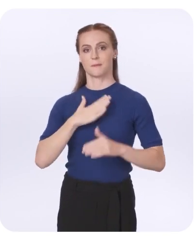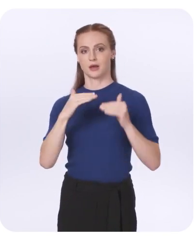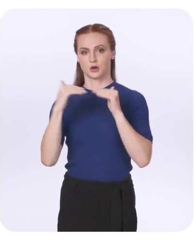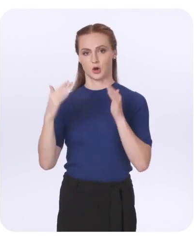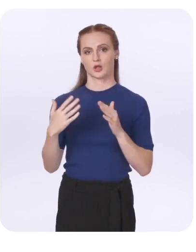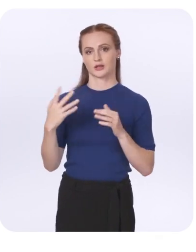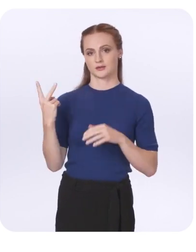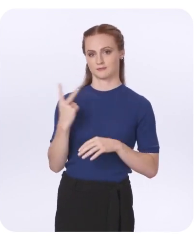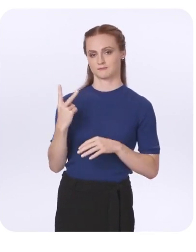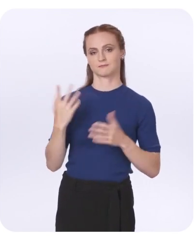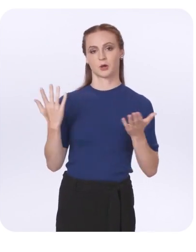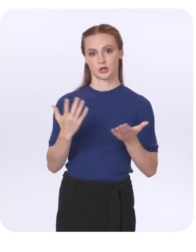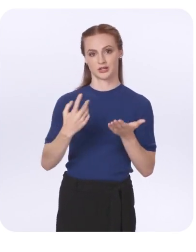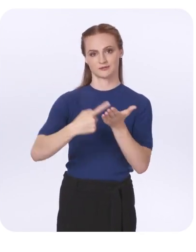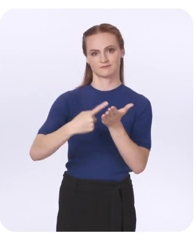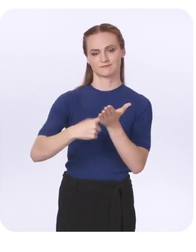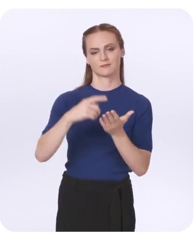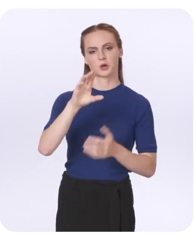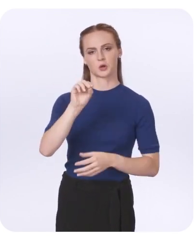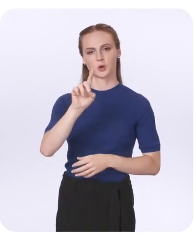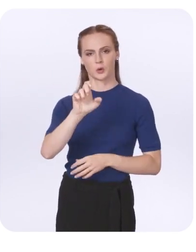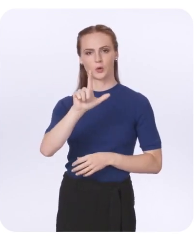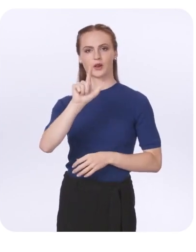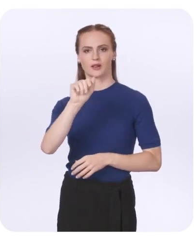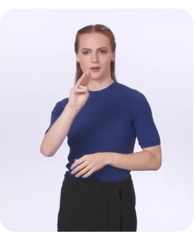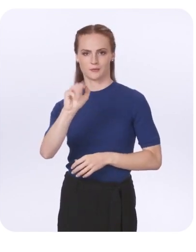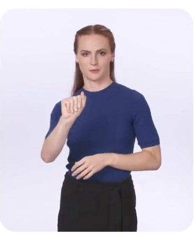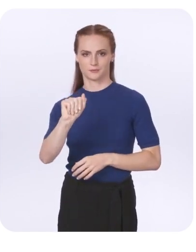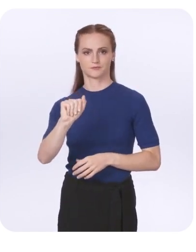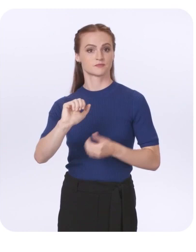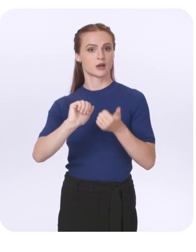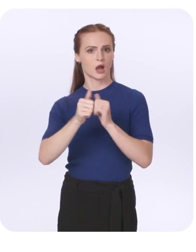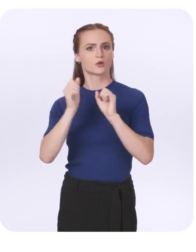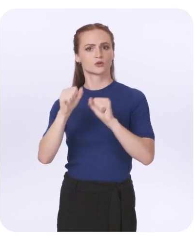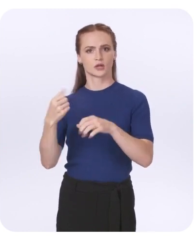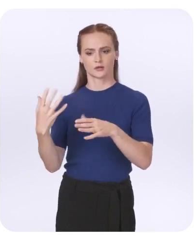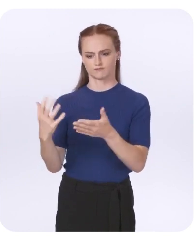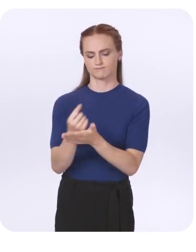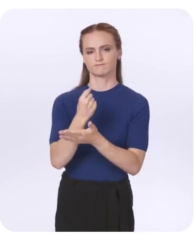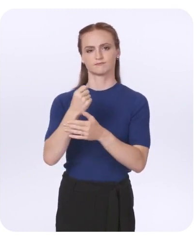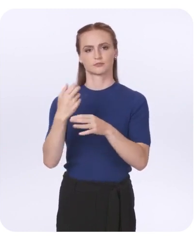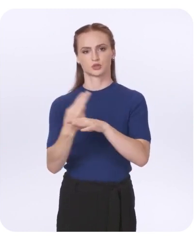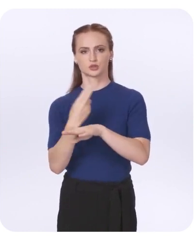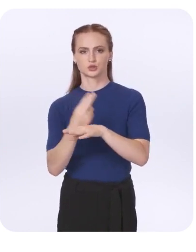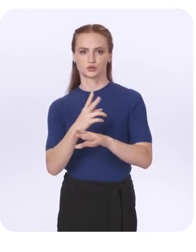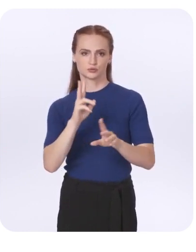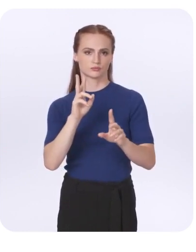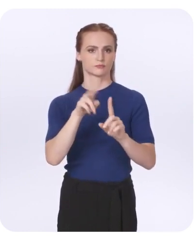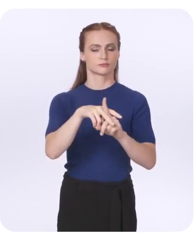to talk to you about Code Llama and how it can be used to improve and create software that is integrated in every part of our lives.